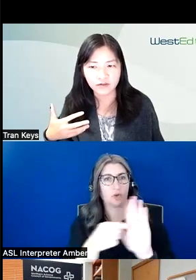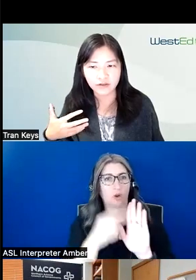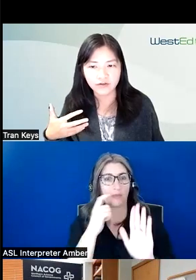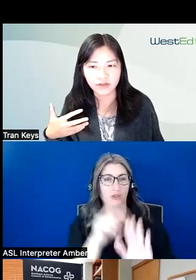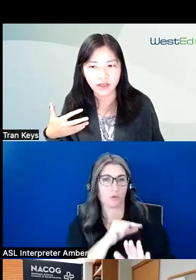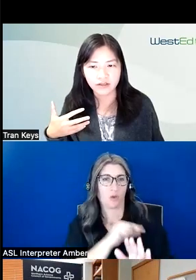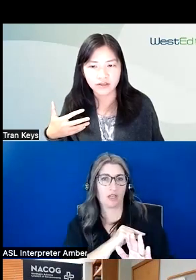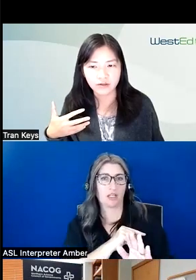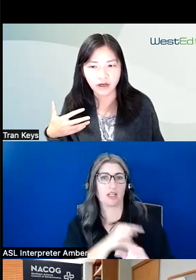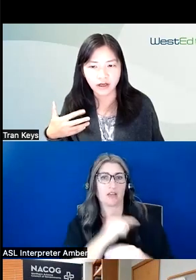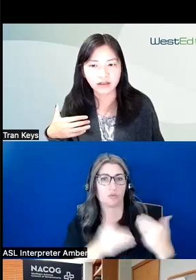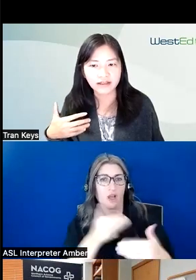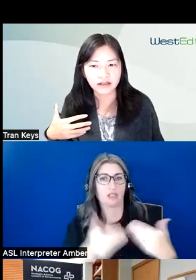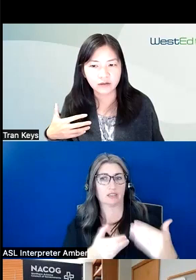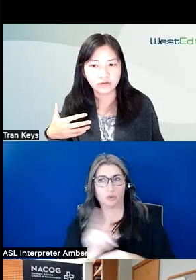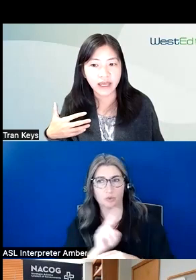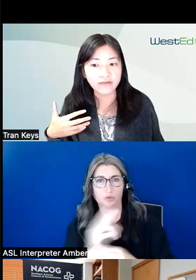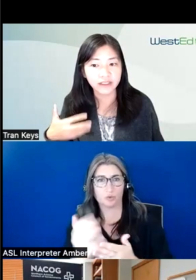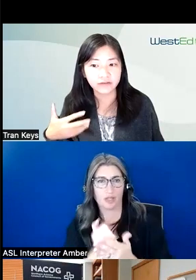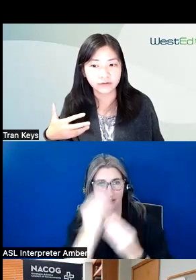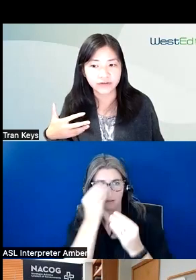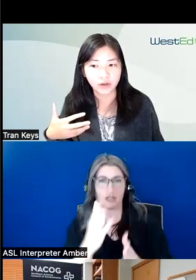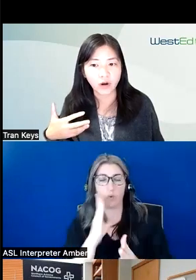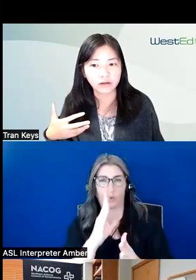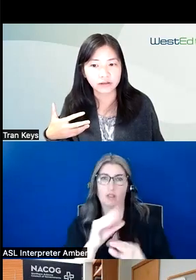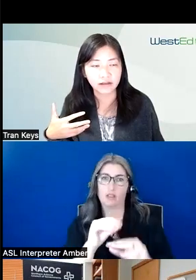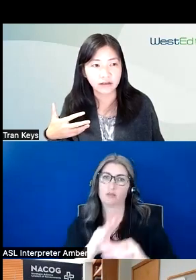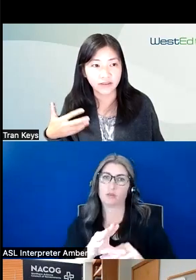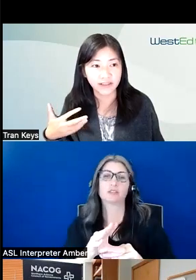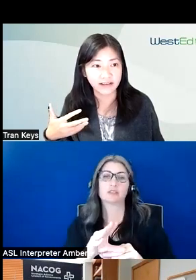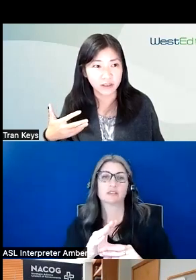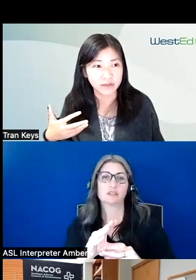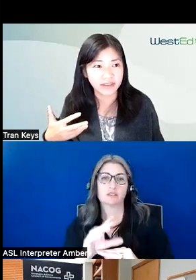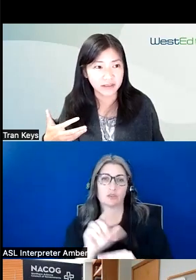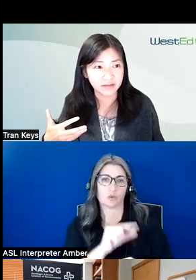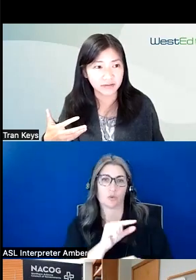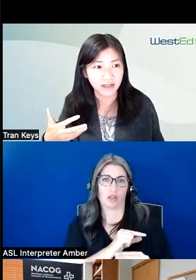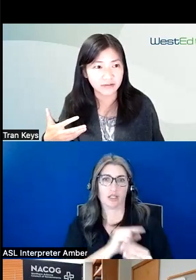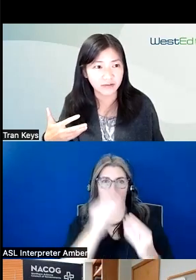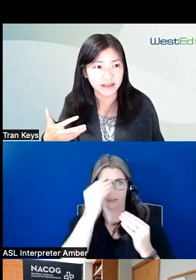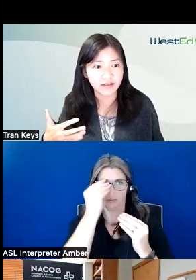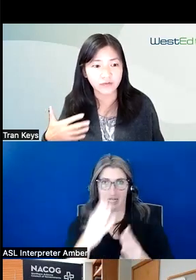you use to collect data will heavily influence the quality of the data that you receive.